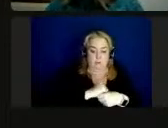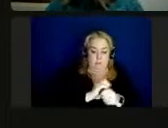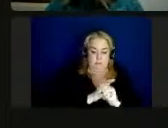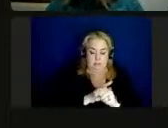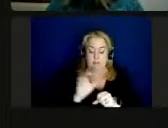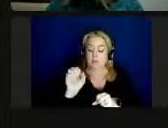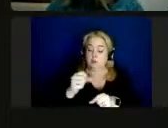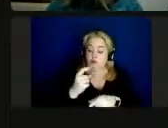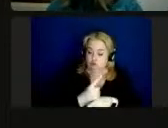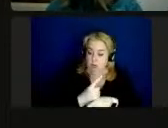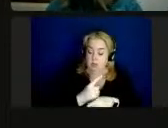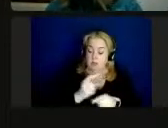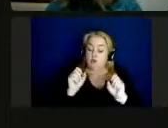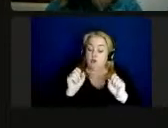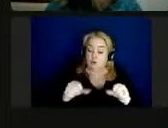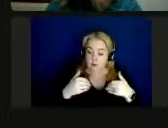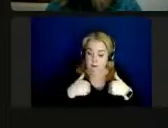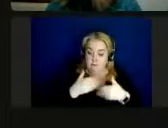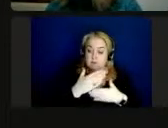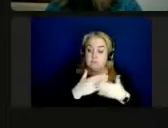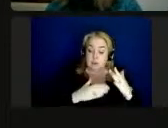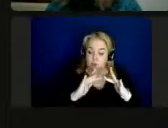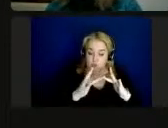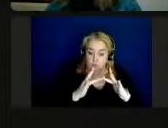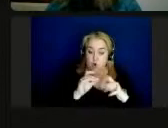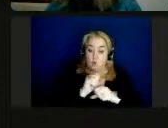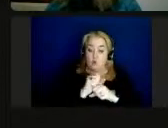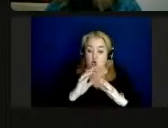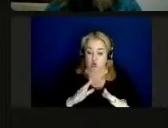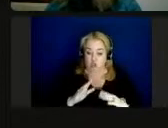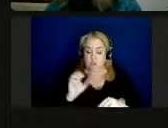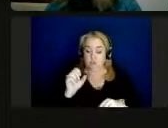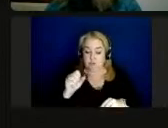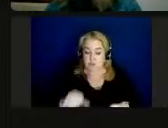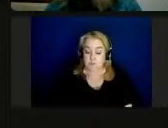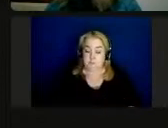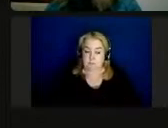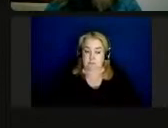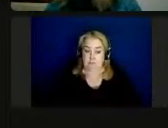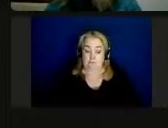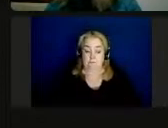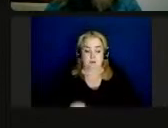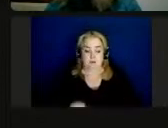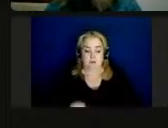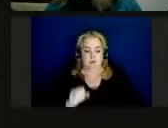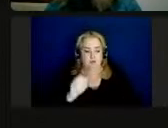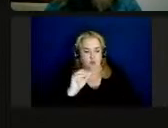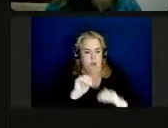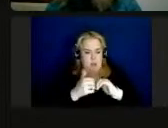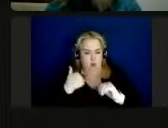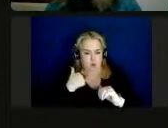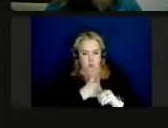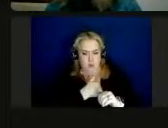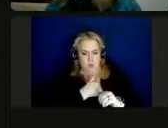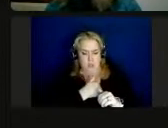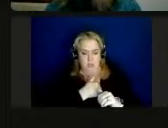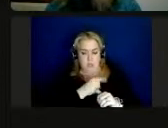EMPLOYEES AS WOULD HAVE PRE